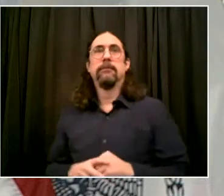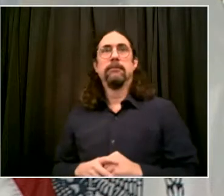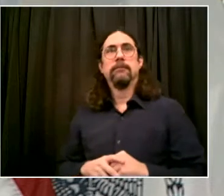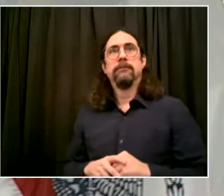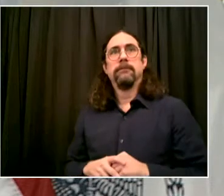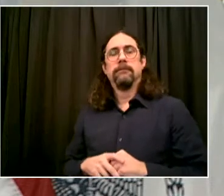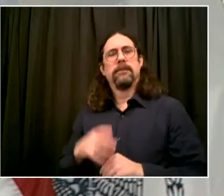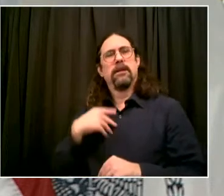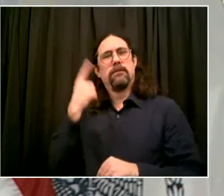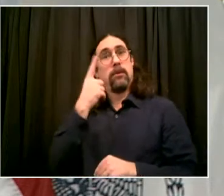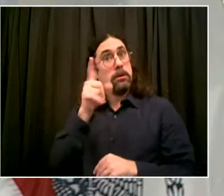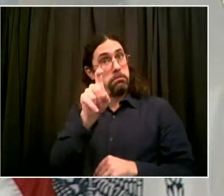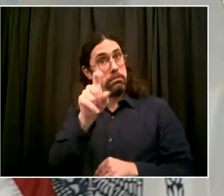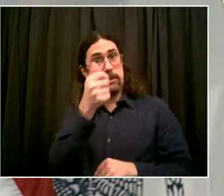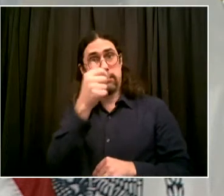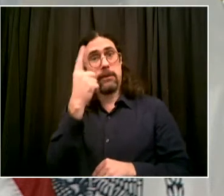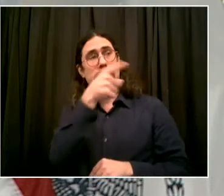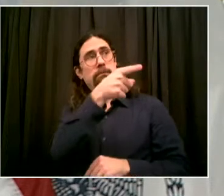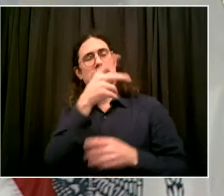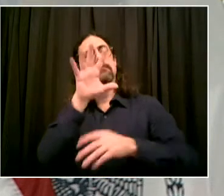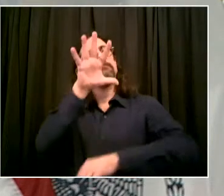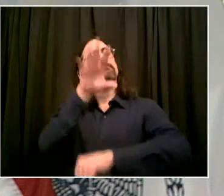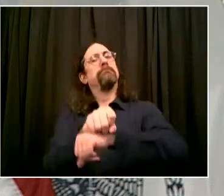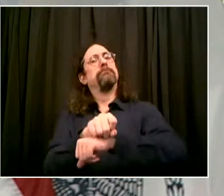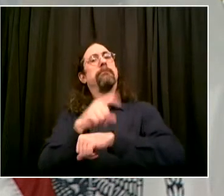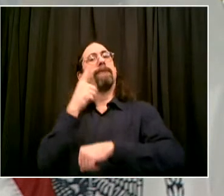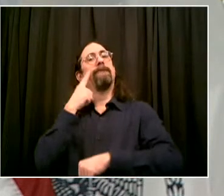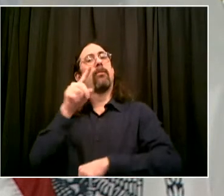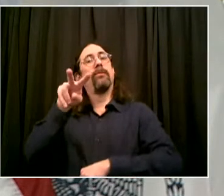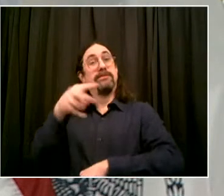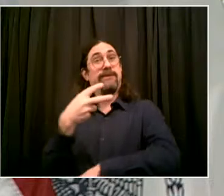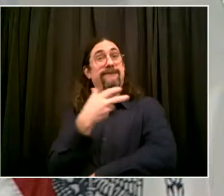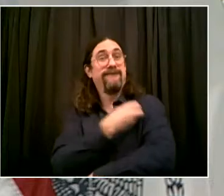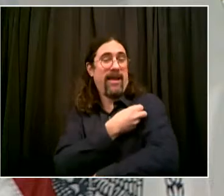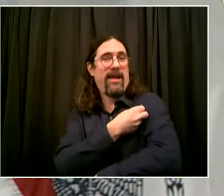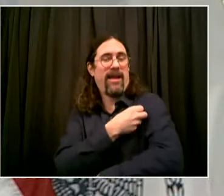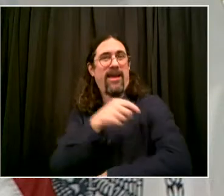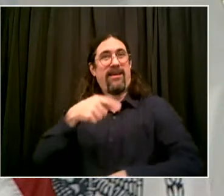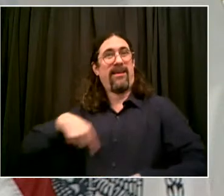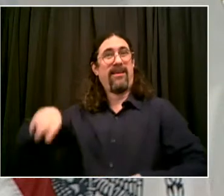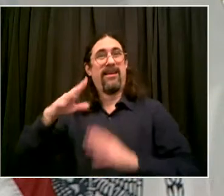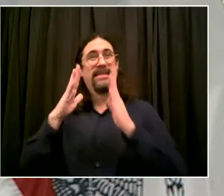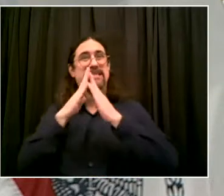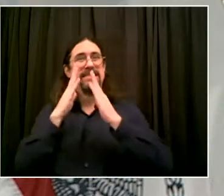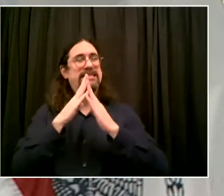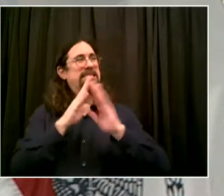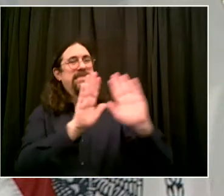HAVEVEO YU U AHD TO RESCHEDULE ANYONE'S RESCHEDULED APPOINTMENTS AT ANY POINT? I KNNOW PEOPLE RESCHEDULED FOR SOMETIME AFTER